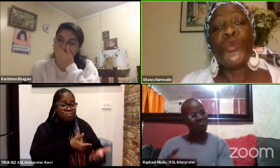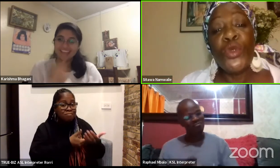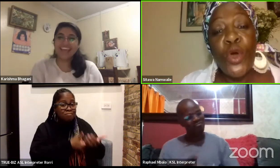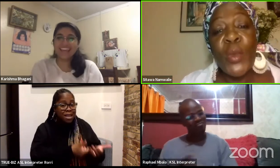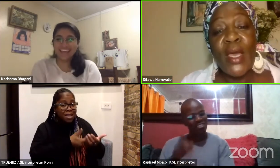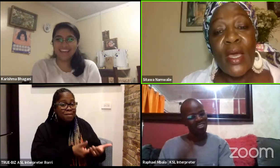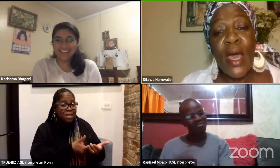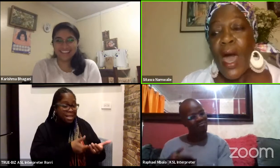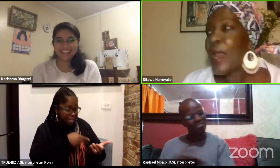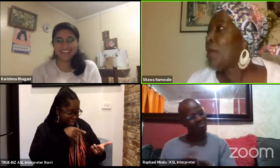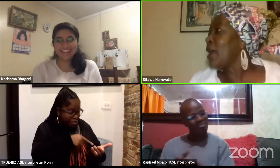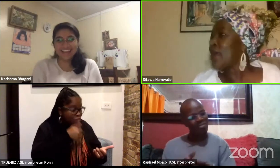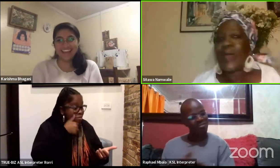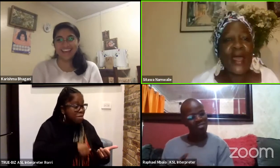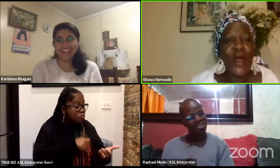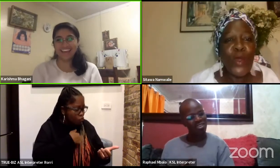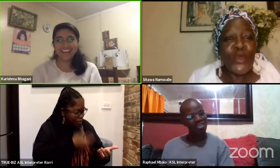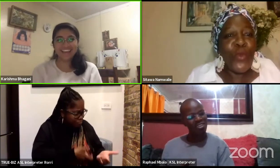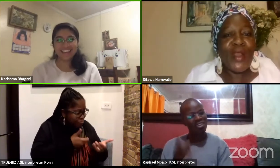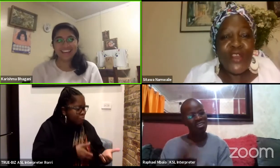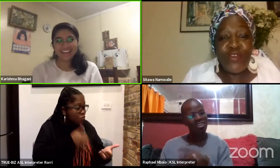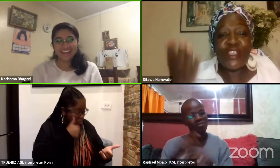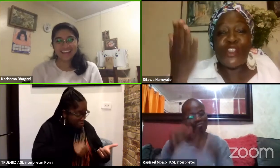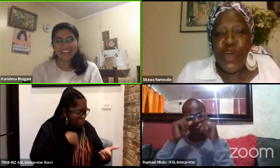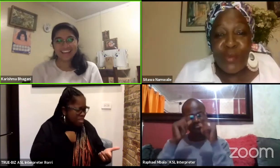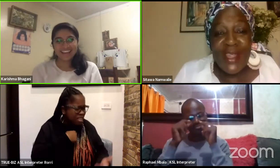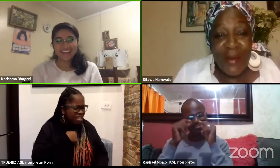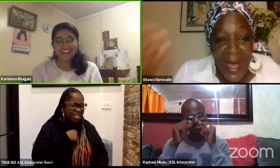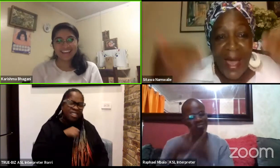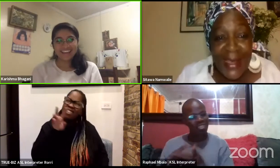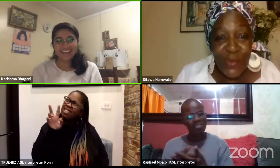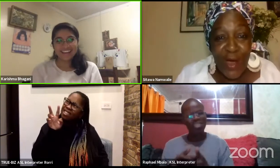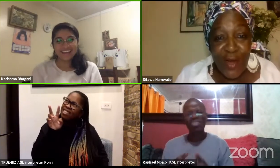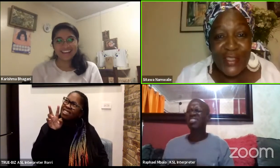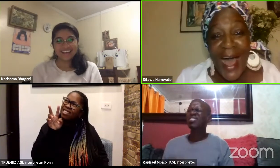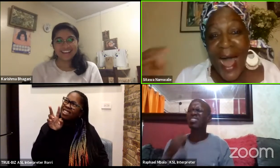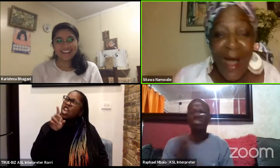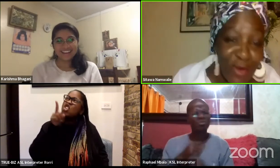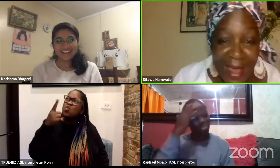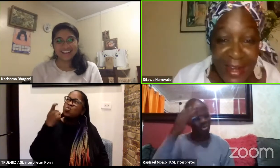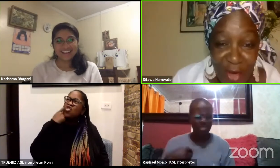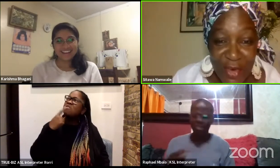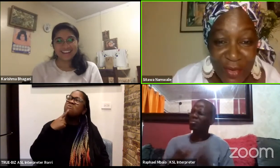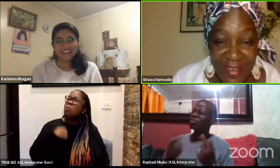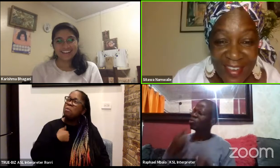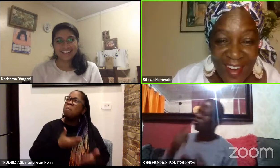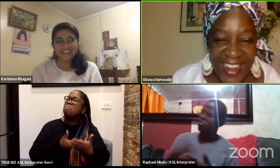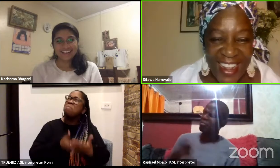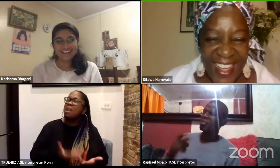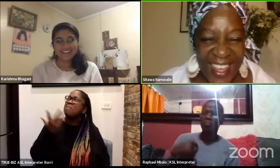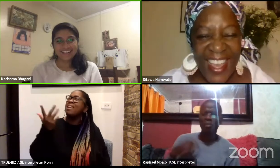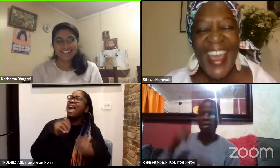do you know me?" I'm like, well, you've just told me that my eyes were closed, how would I know you? Right?